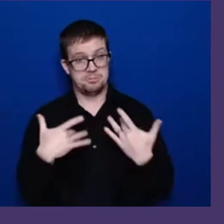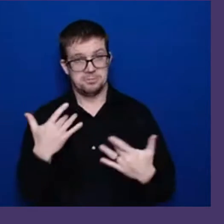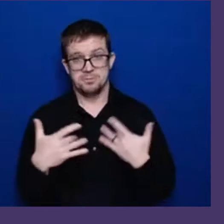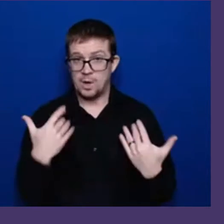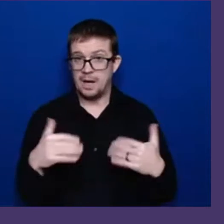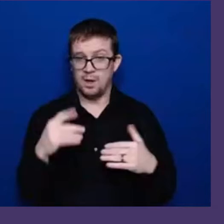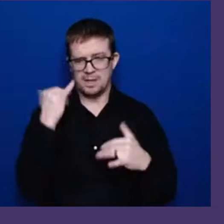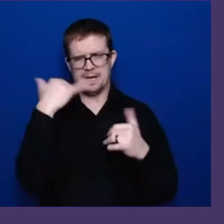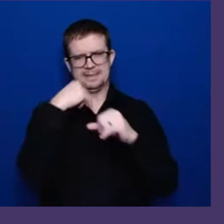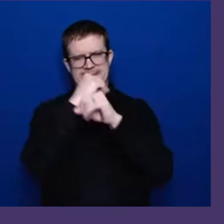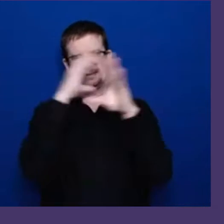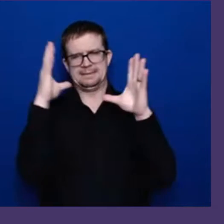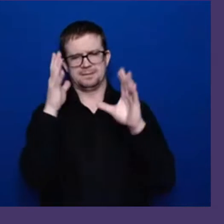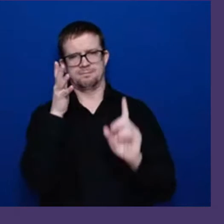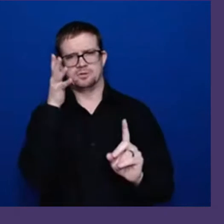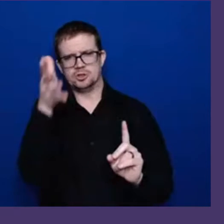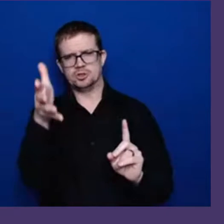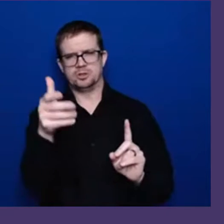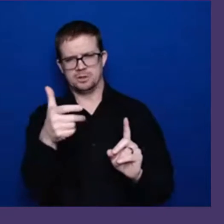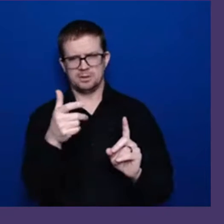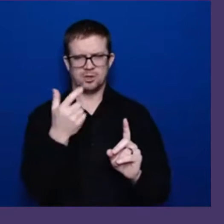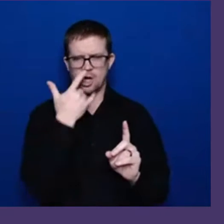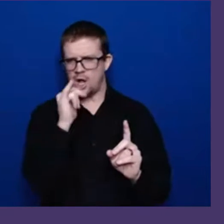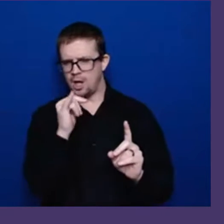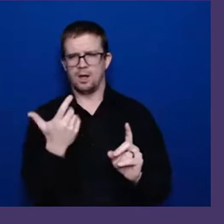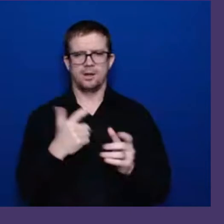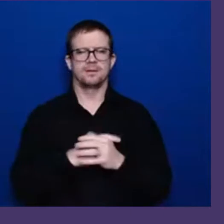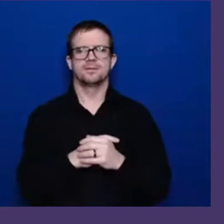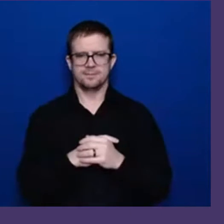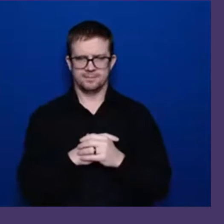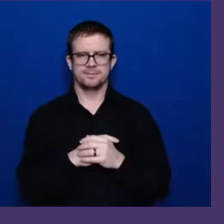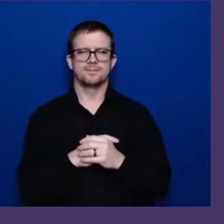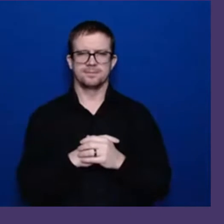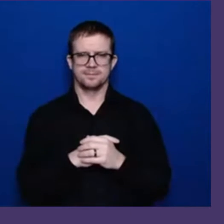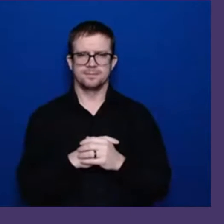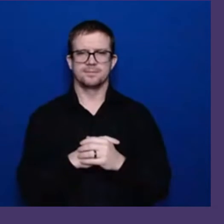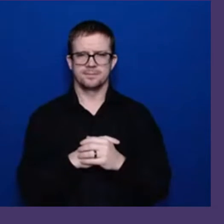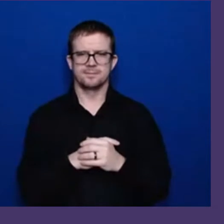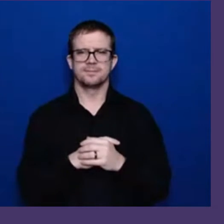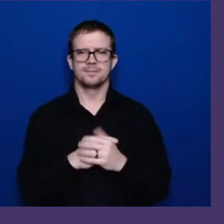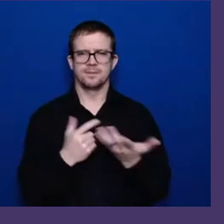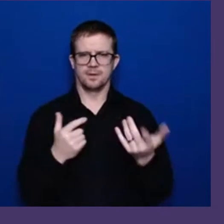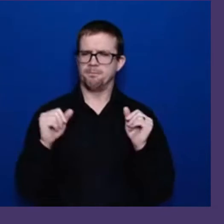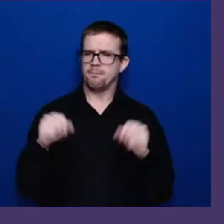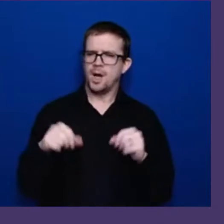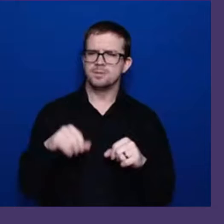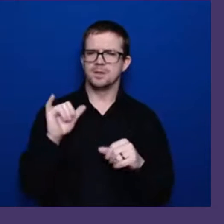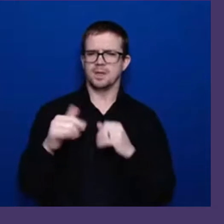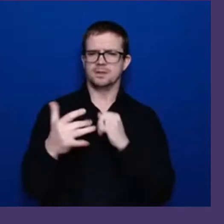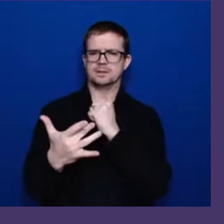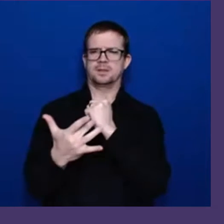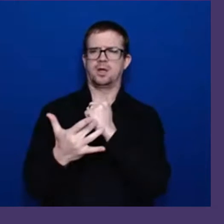where we can go with the technological advancements that have been occurring. I'm a prosthetic wearer.